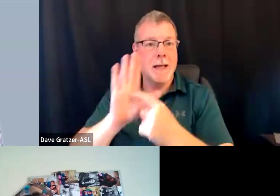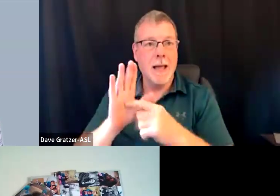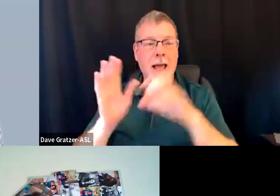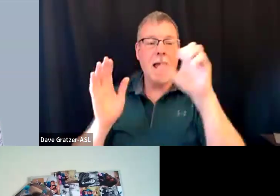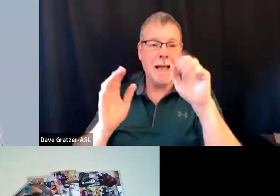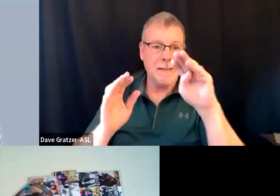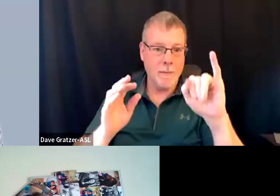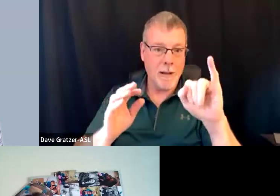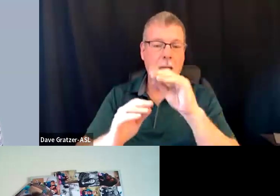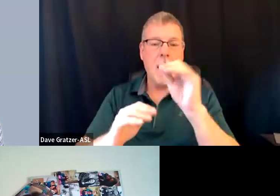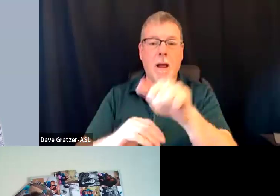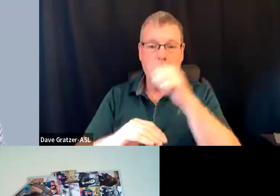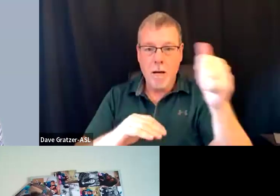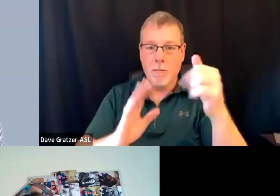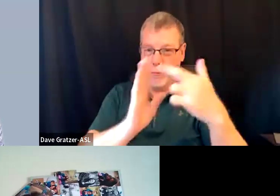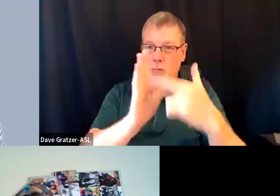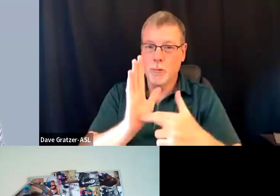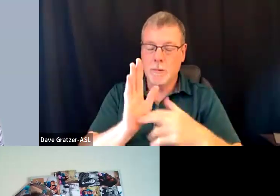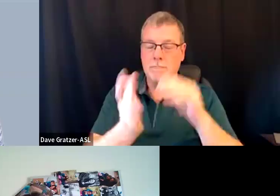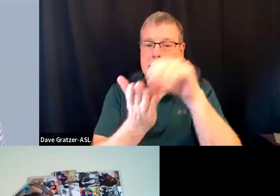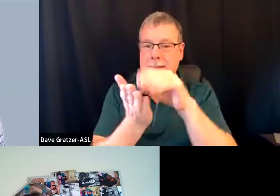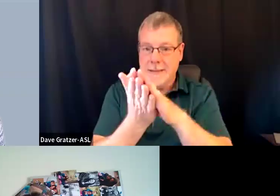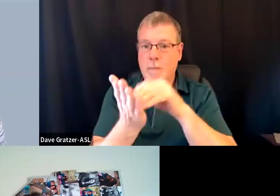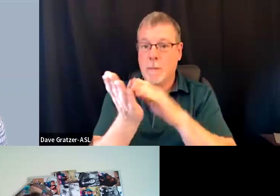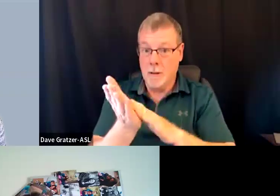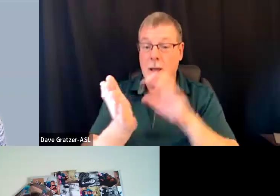or other guidance around documenting SMI.